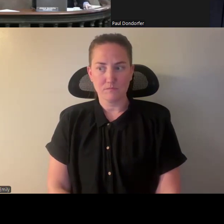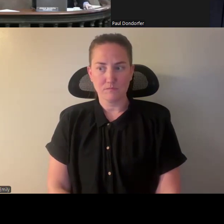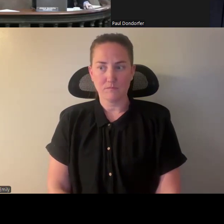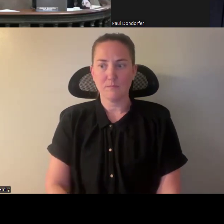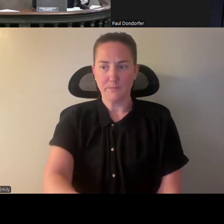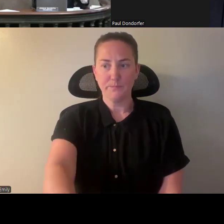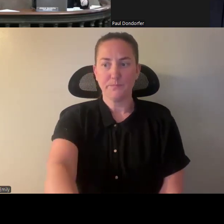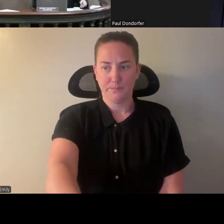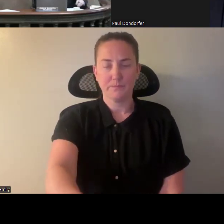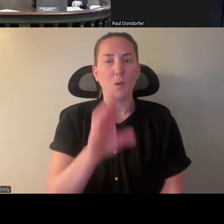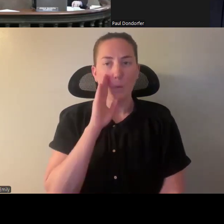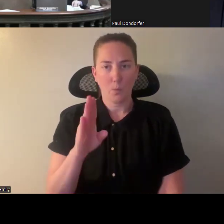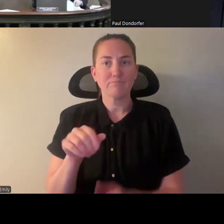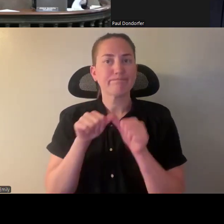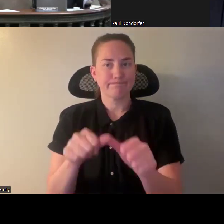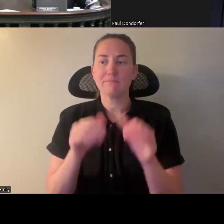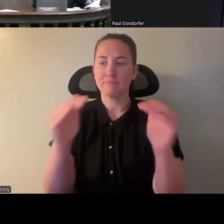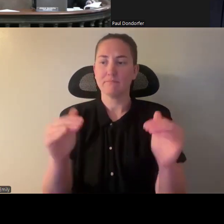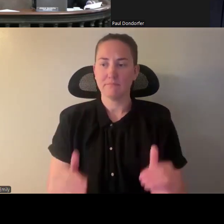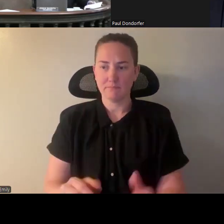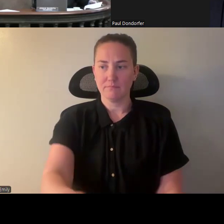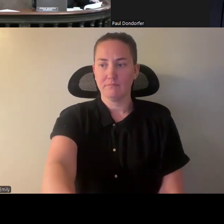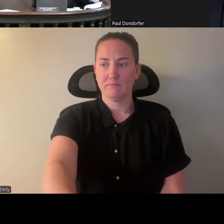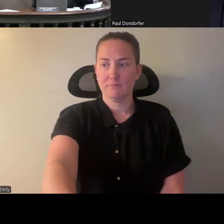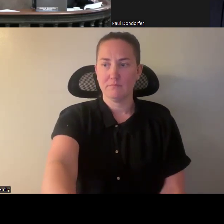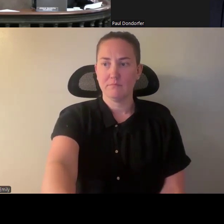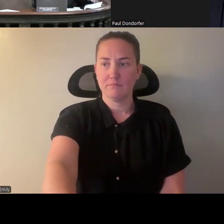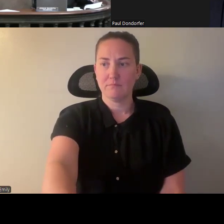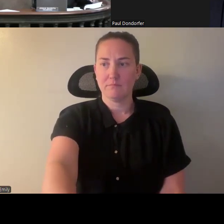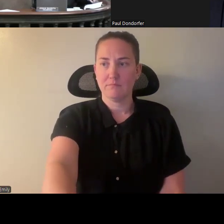Item carries Next item